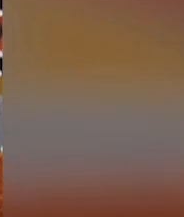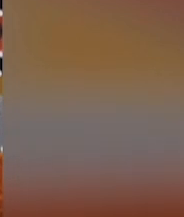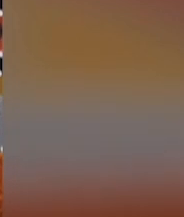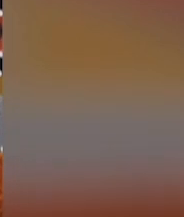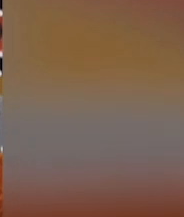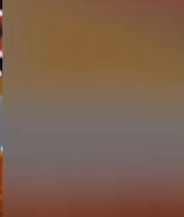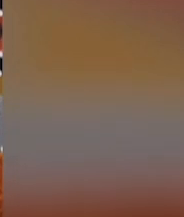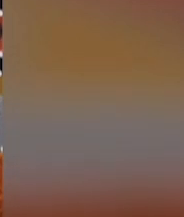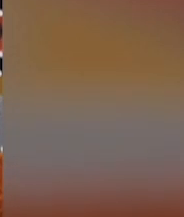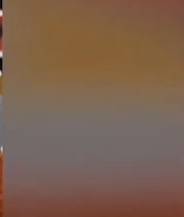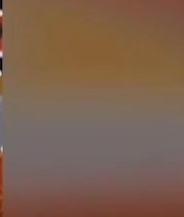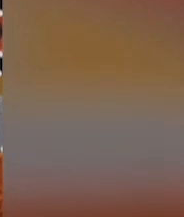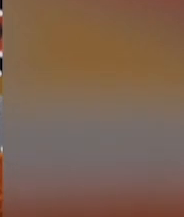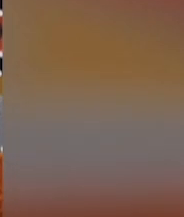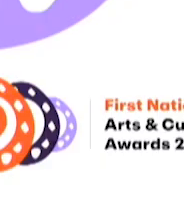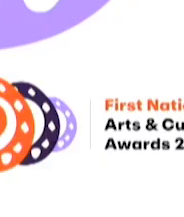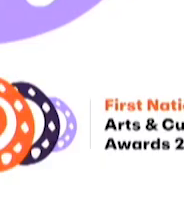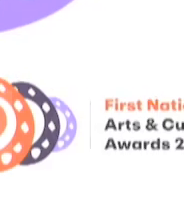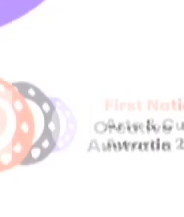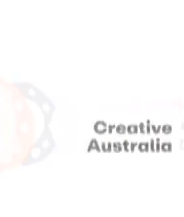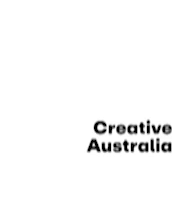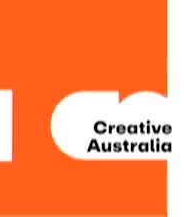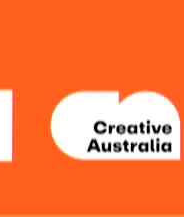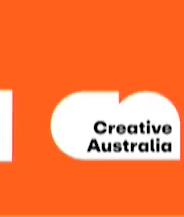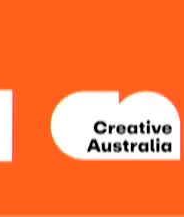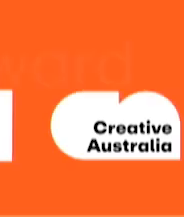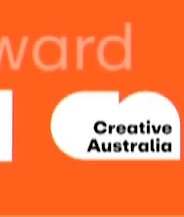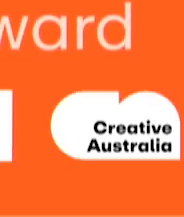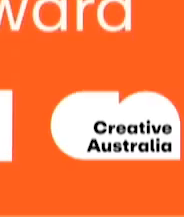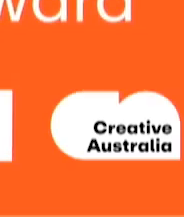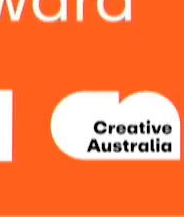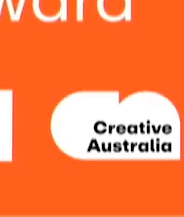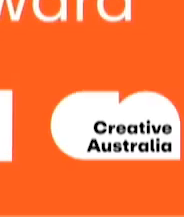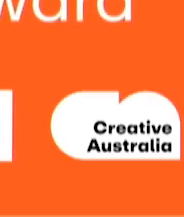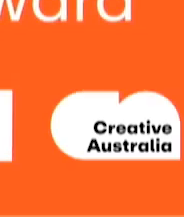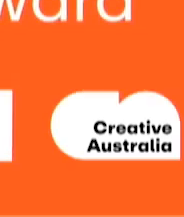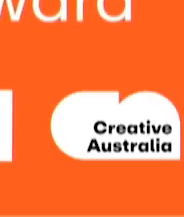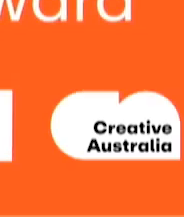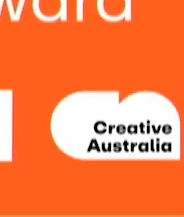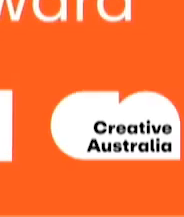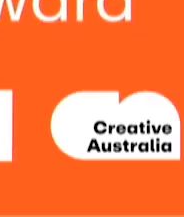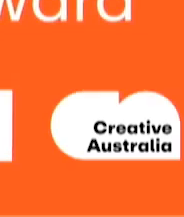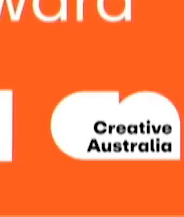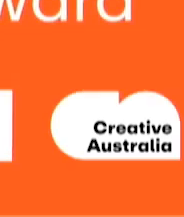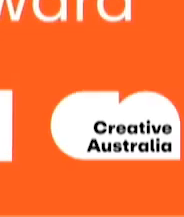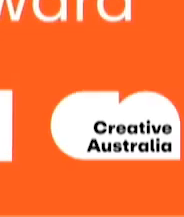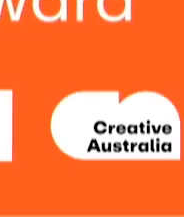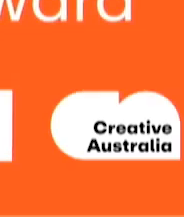and the National Gallery of Australia. Please join us in congratulating the 2024 Red Ochre Award female recipient,